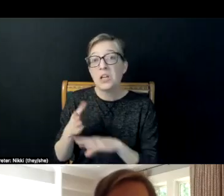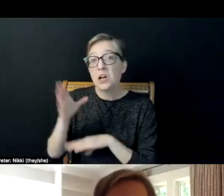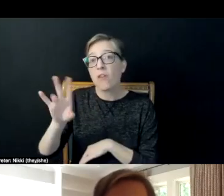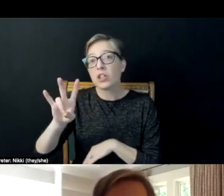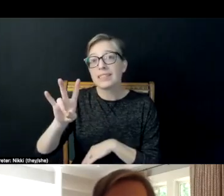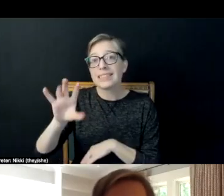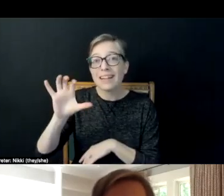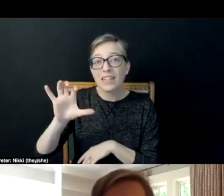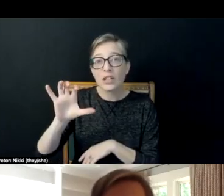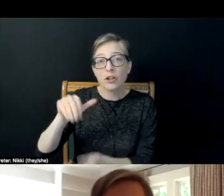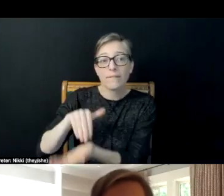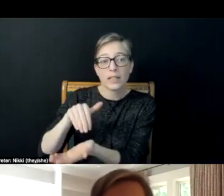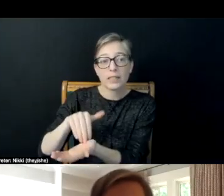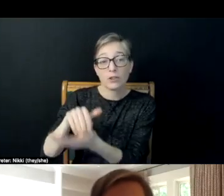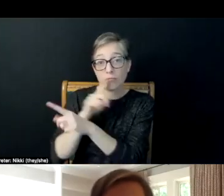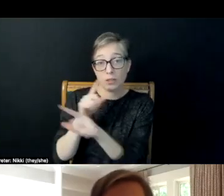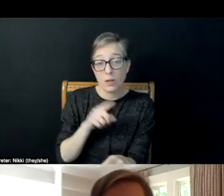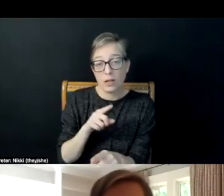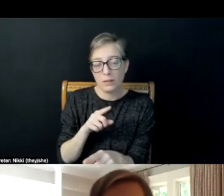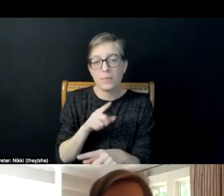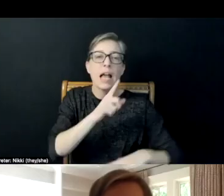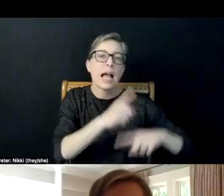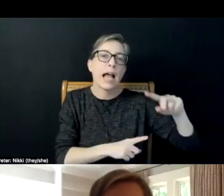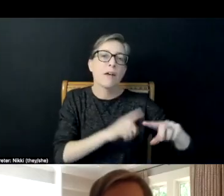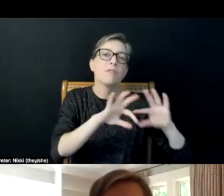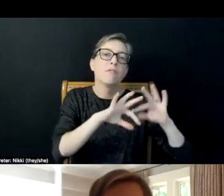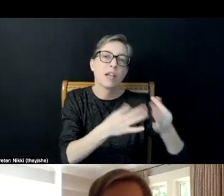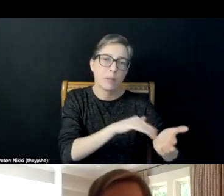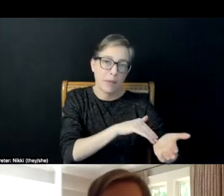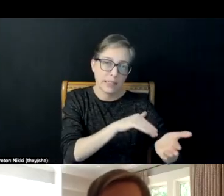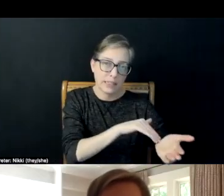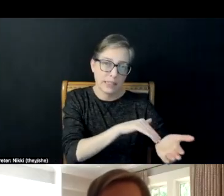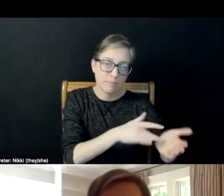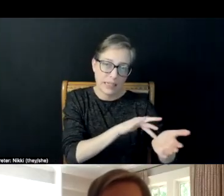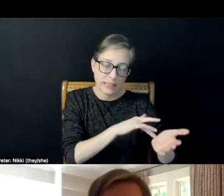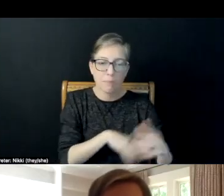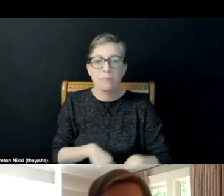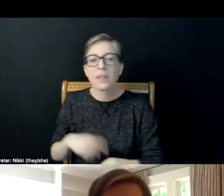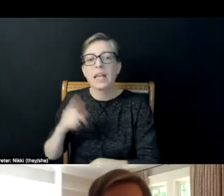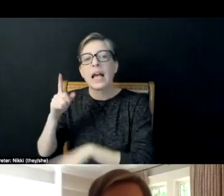Half of them were family medicine, half were subspecialists, including obstetricians and gynecologists,